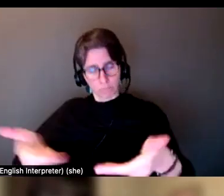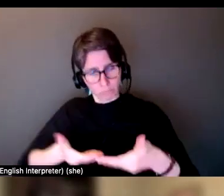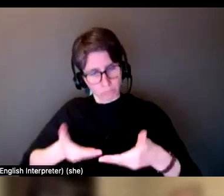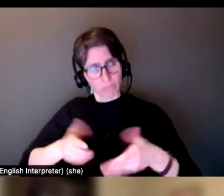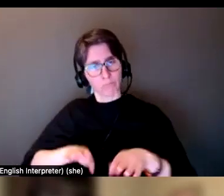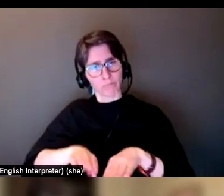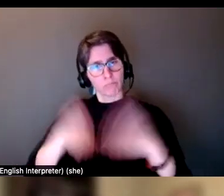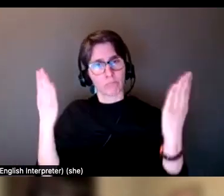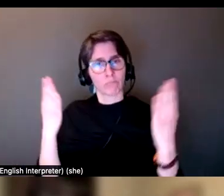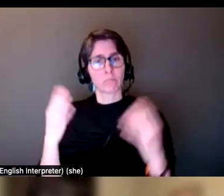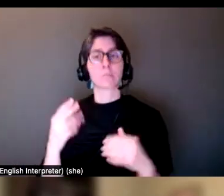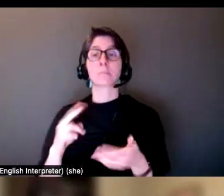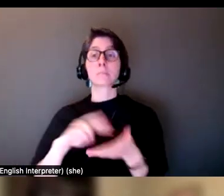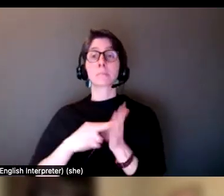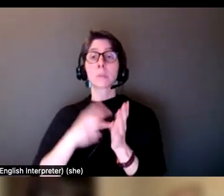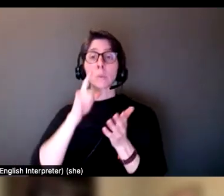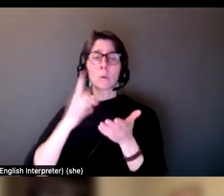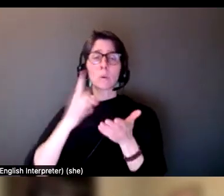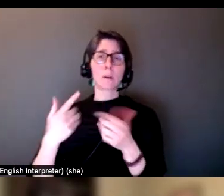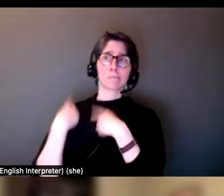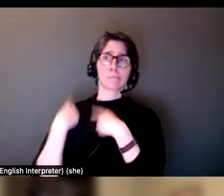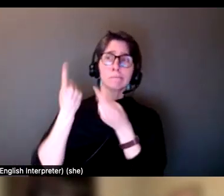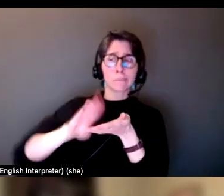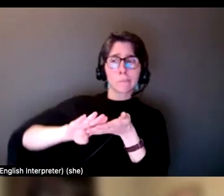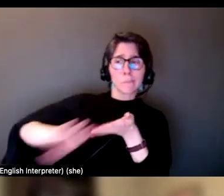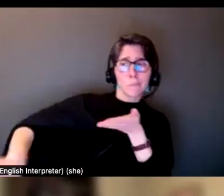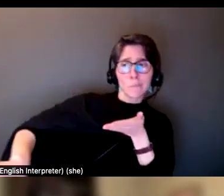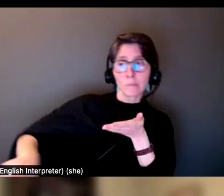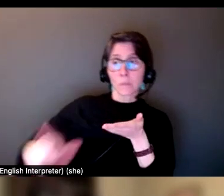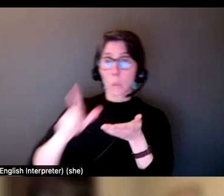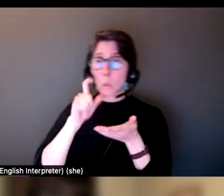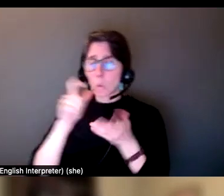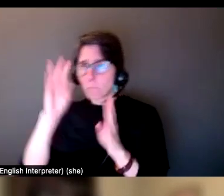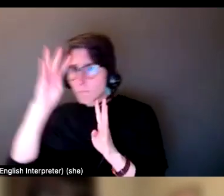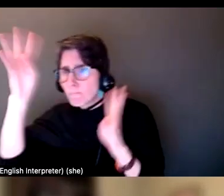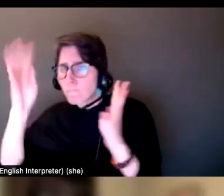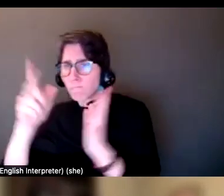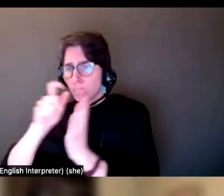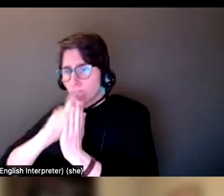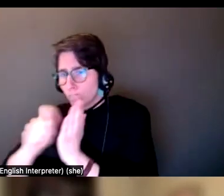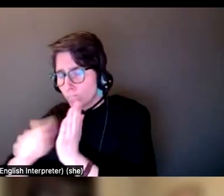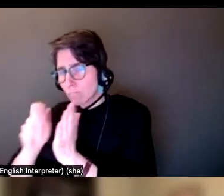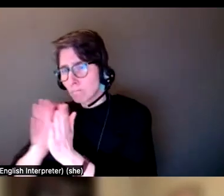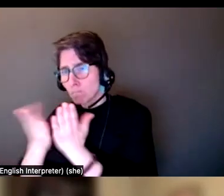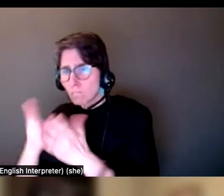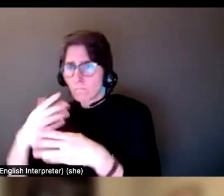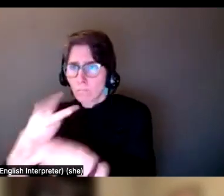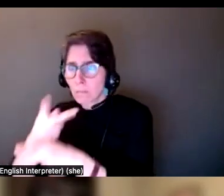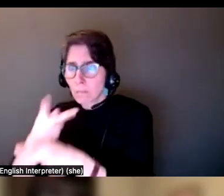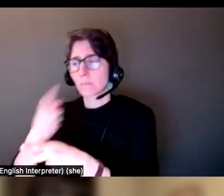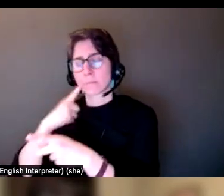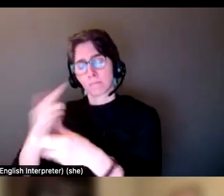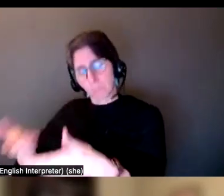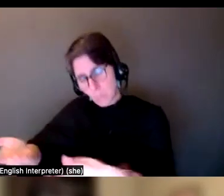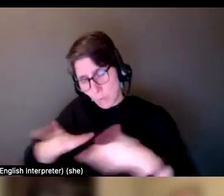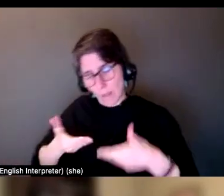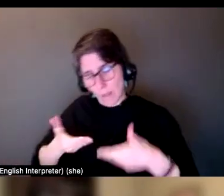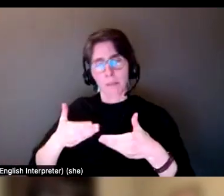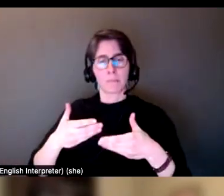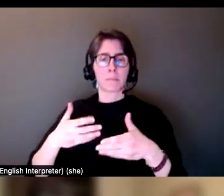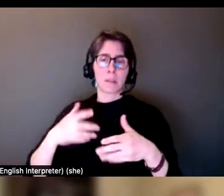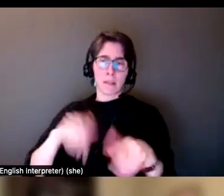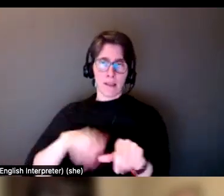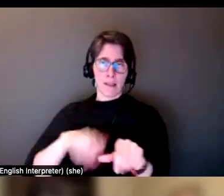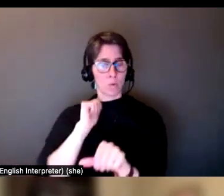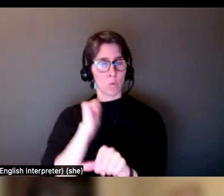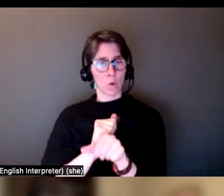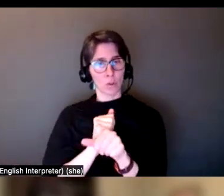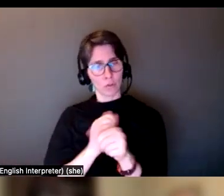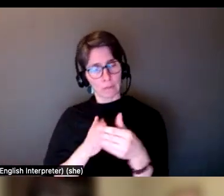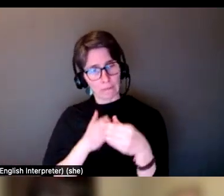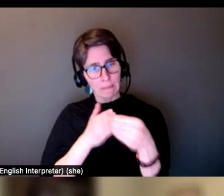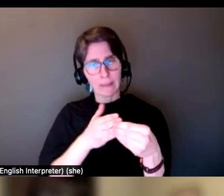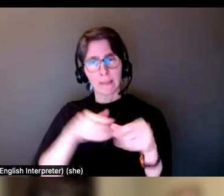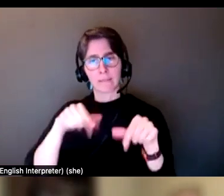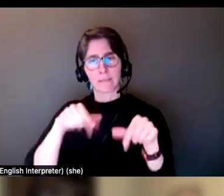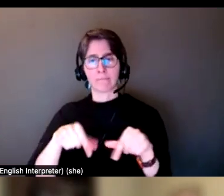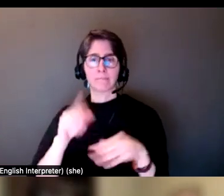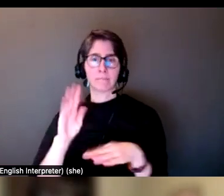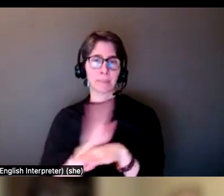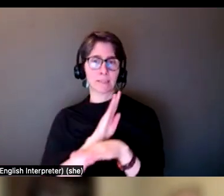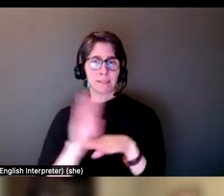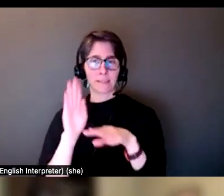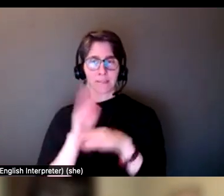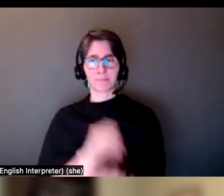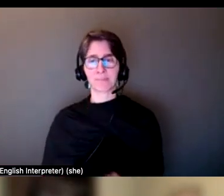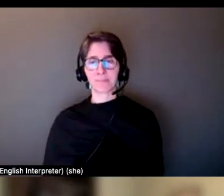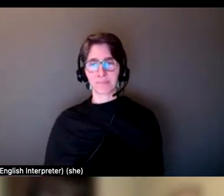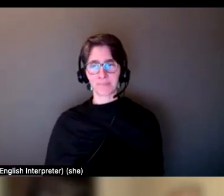that So, ed creators and professionals all have the opportunity to contribute, work, and lead.